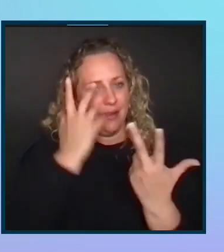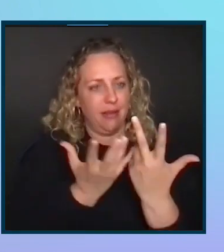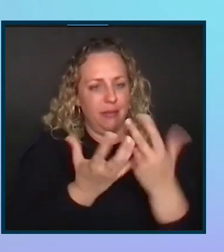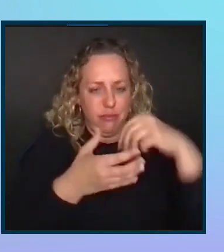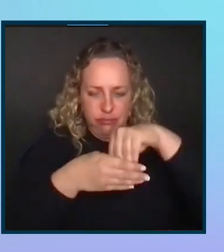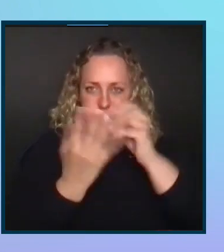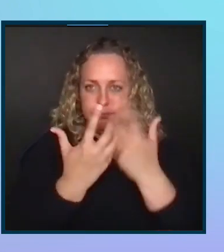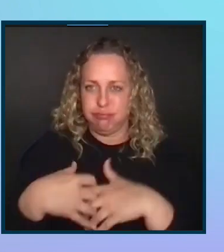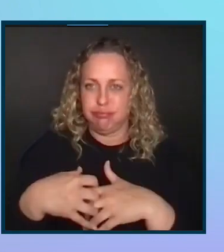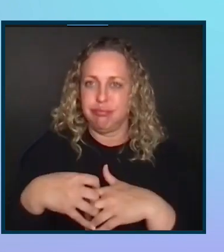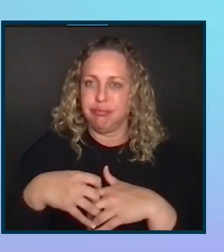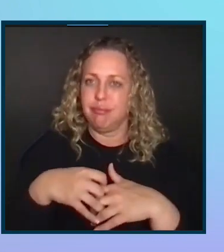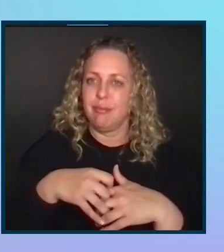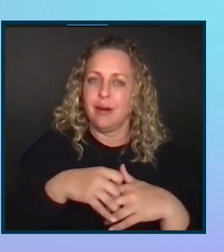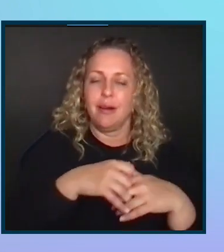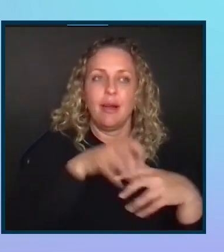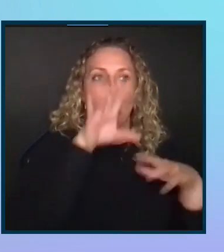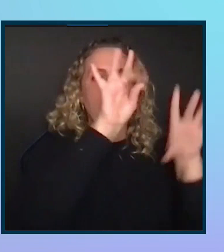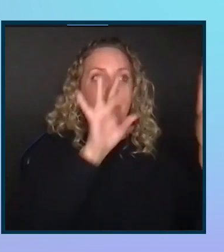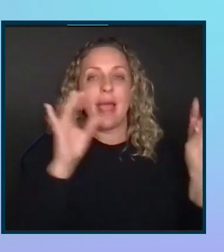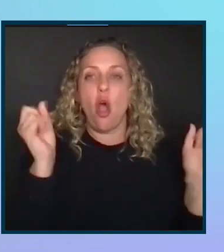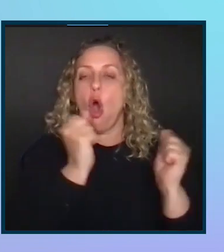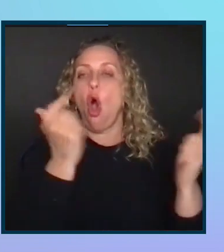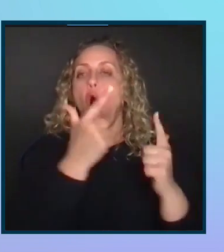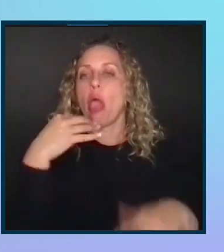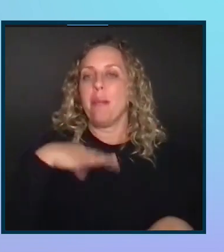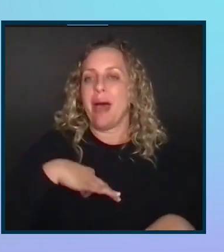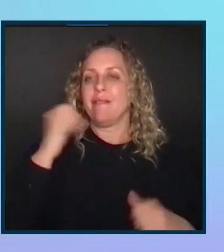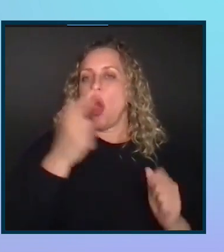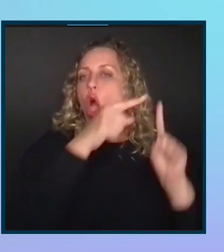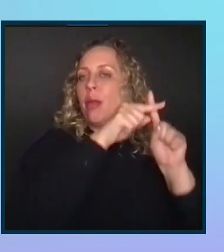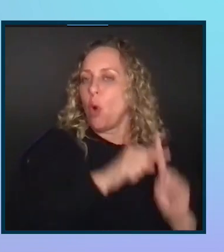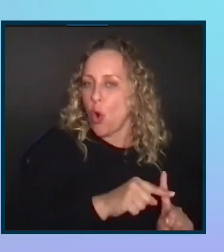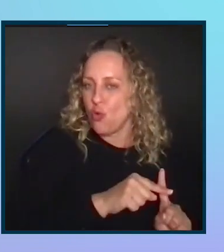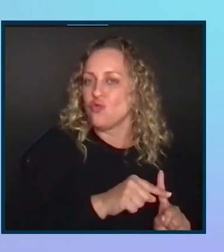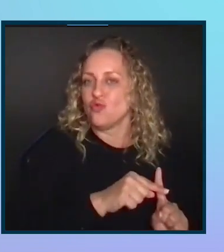and taking the pros from each of them, it just makes it a much more powerful thought.